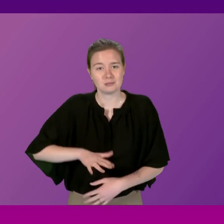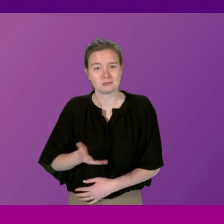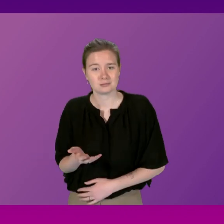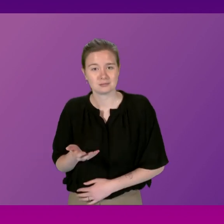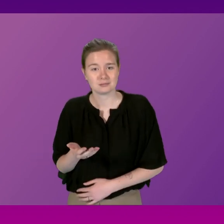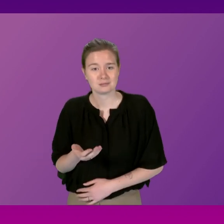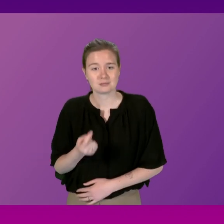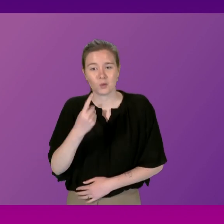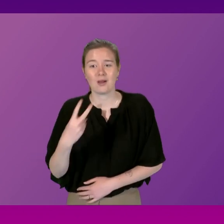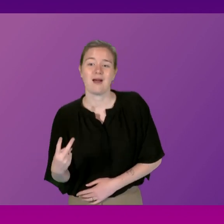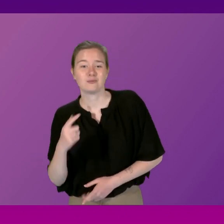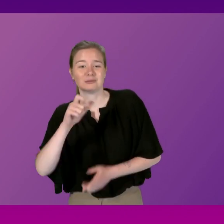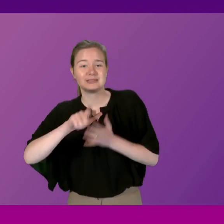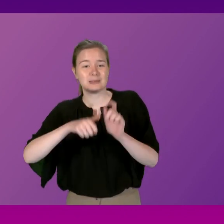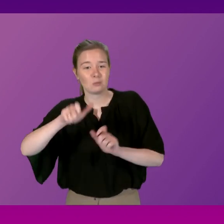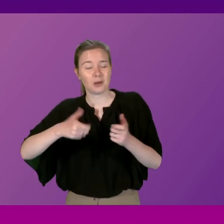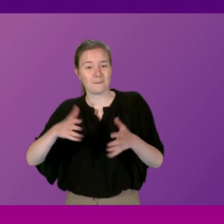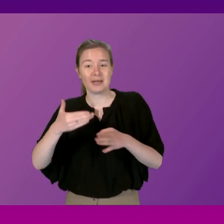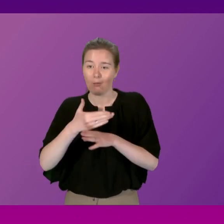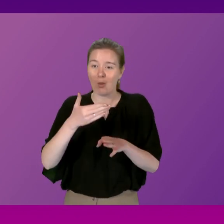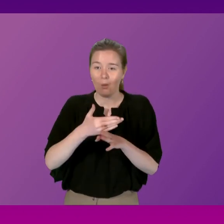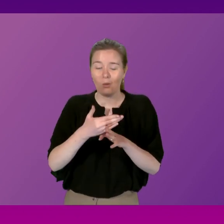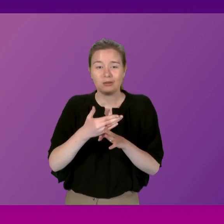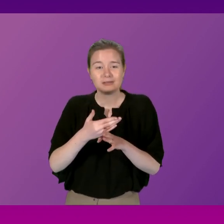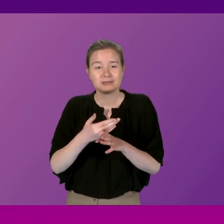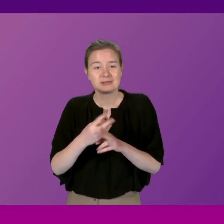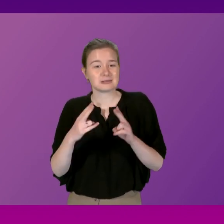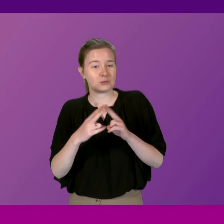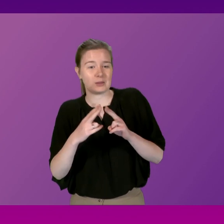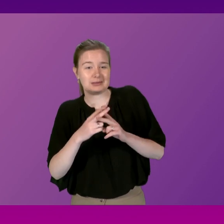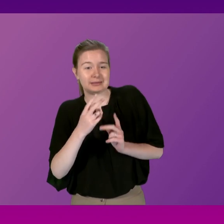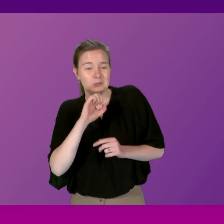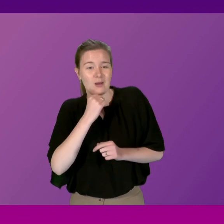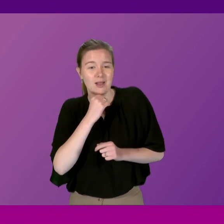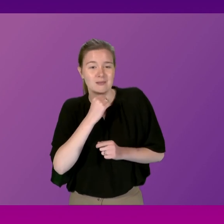The half of disabled people who are employed are twice as likely to face discrimination,